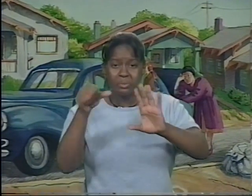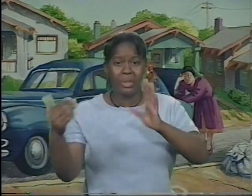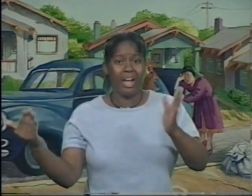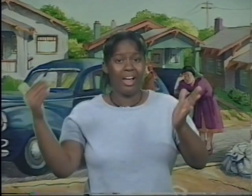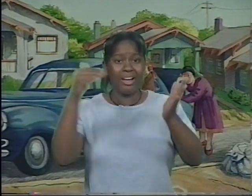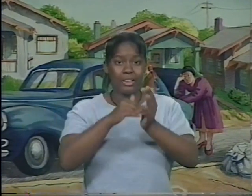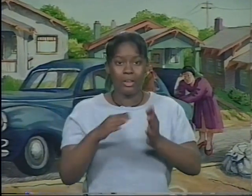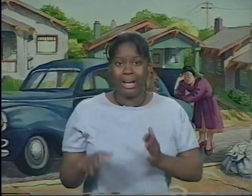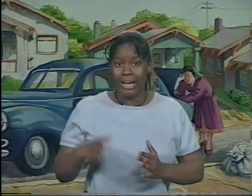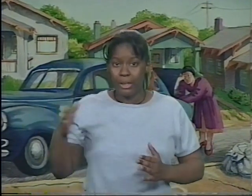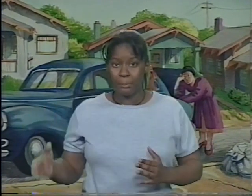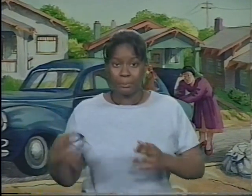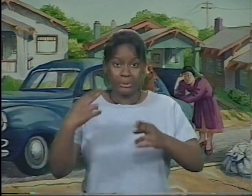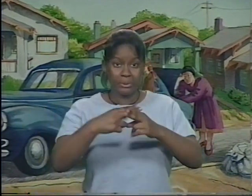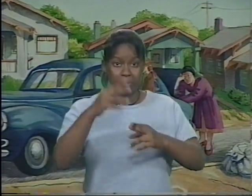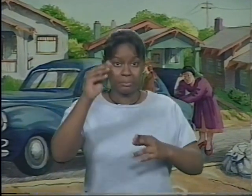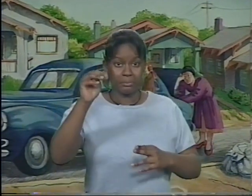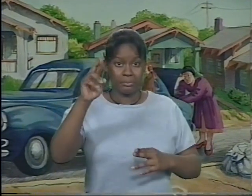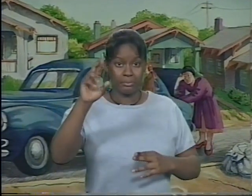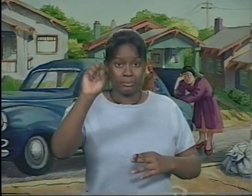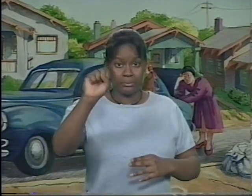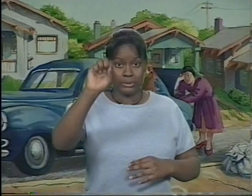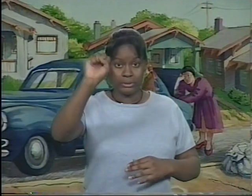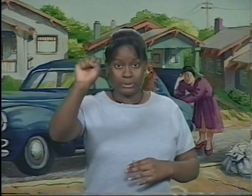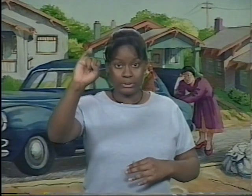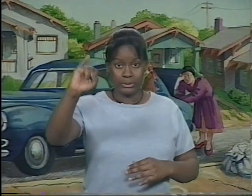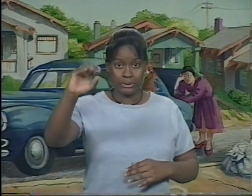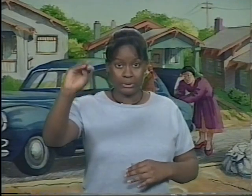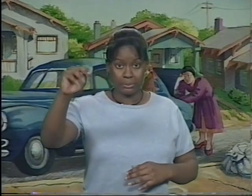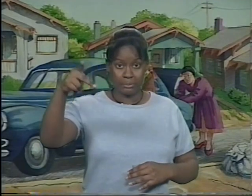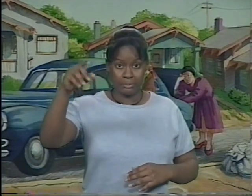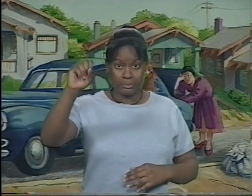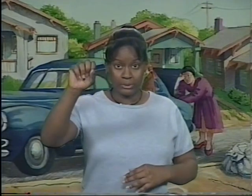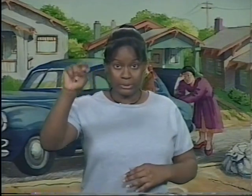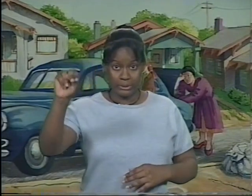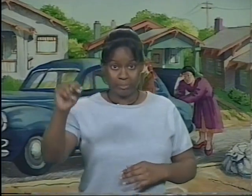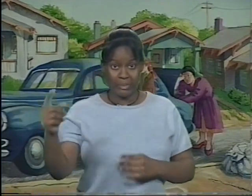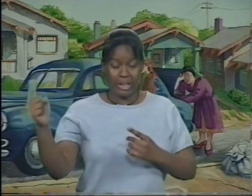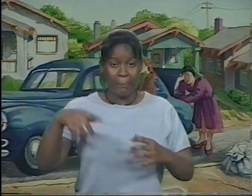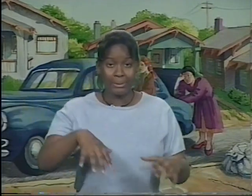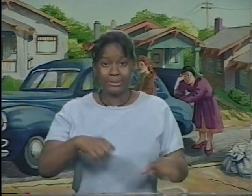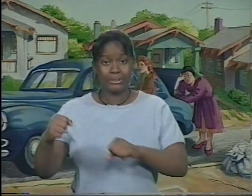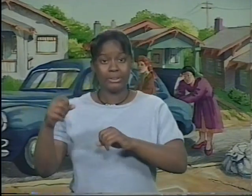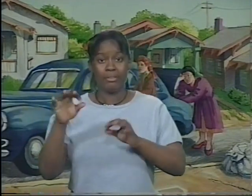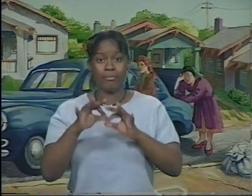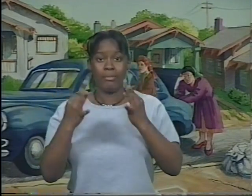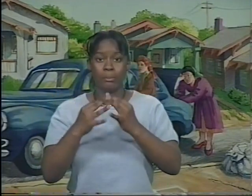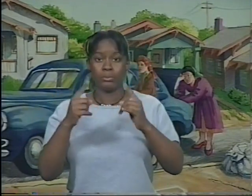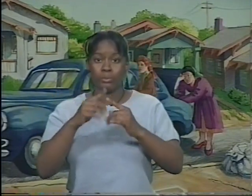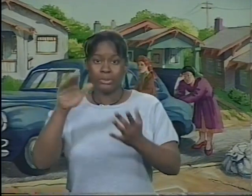When the doorbell rang again, it was their neighbor, Mrs. Simpson. She'd come to take them to the center where all